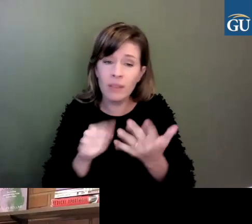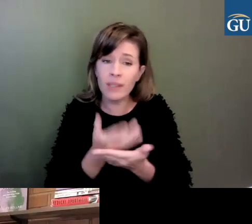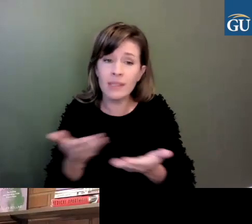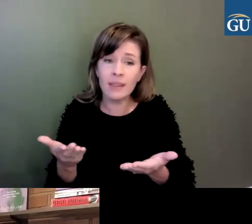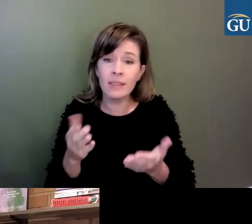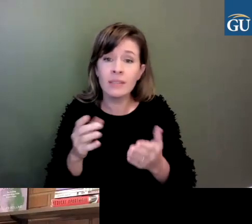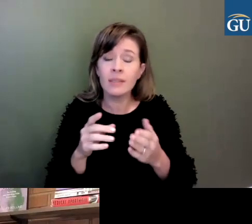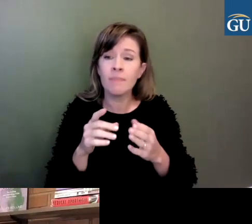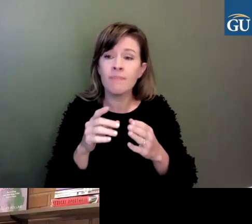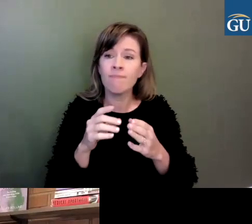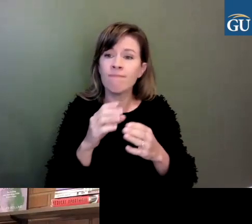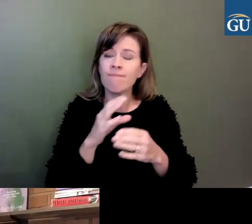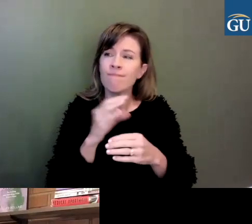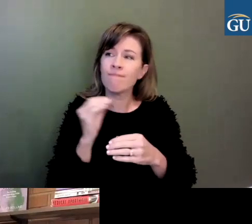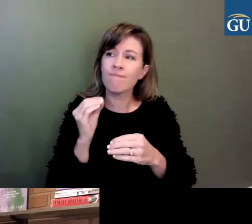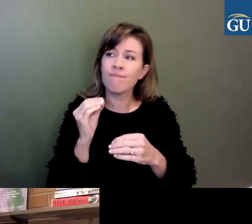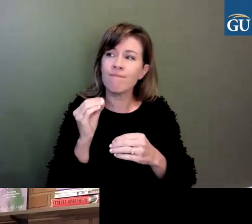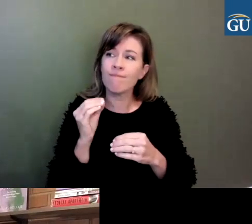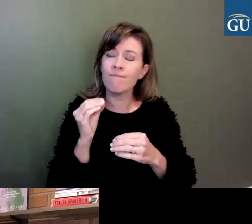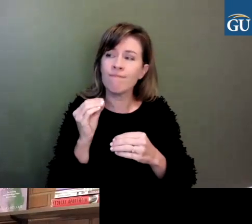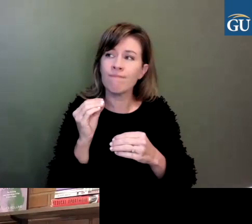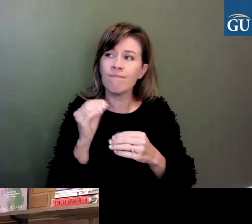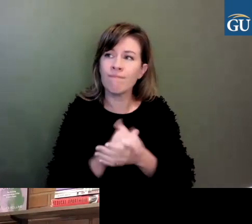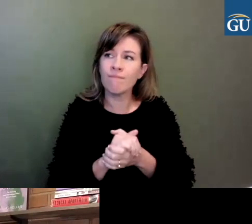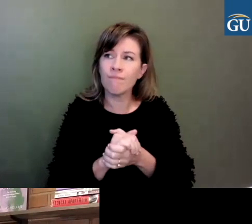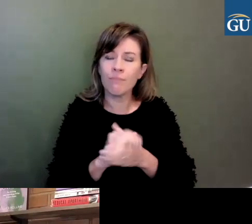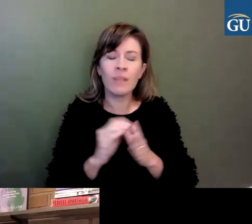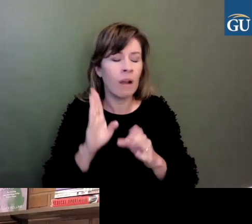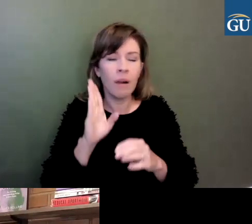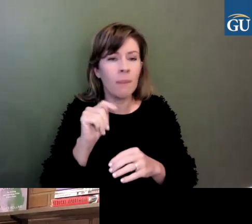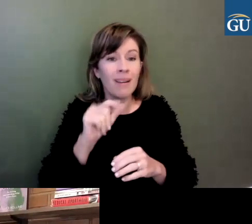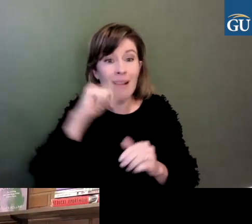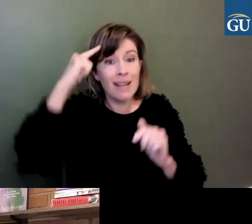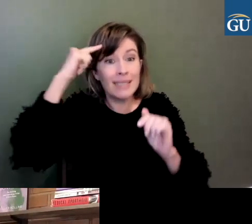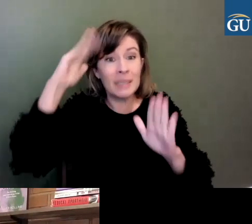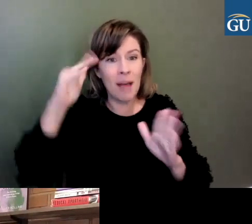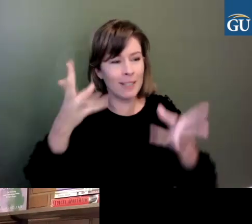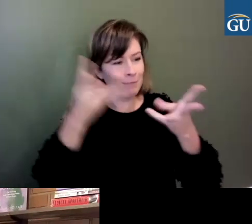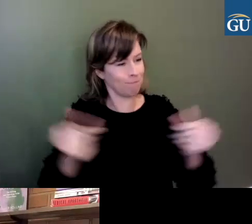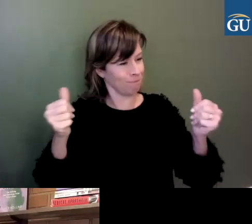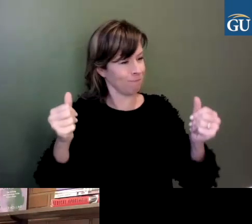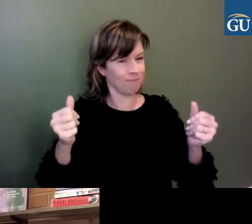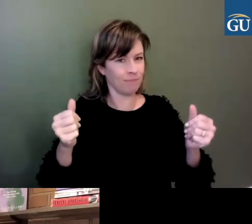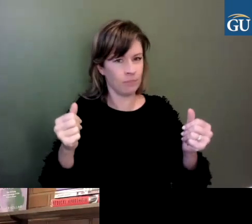to address these types of things, but they won't be a simple solution. Because even what you implemented, we don't